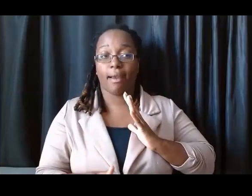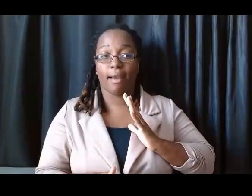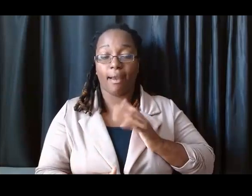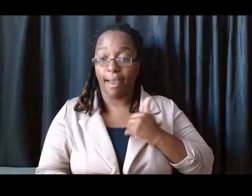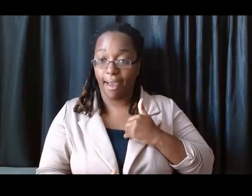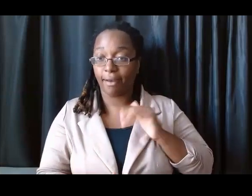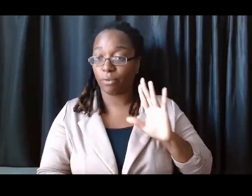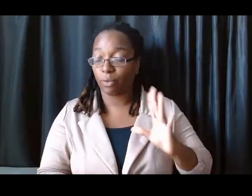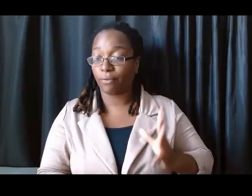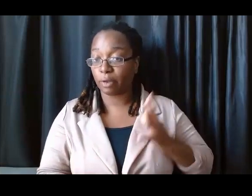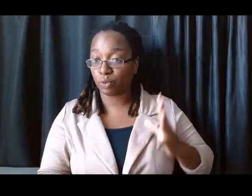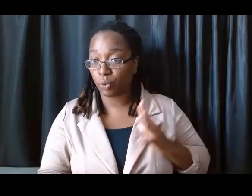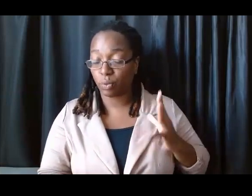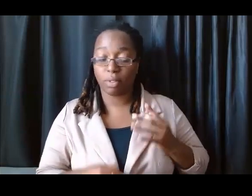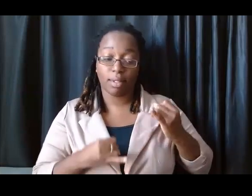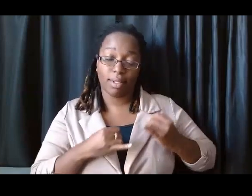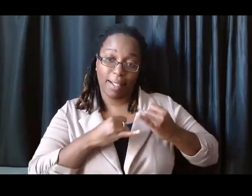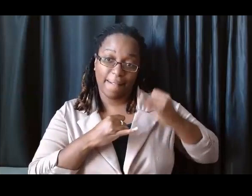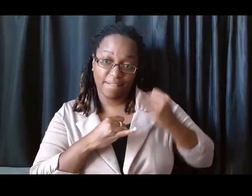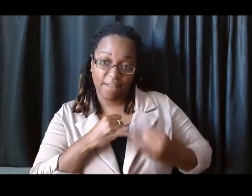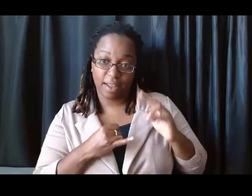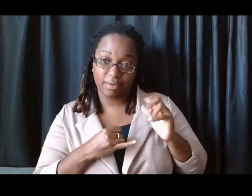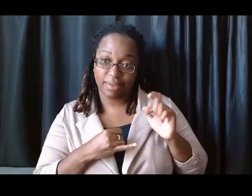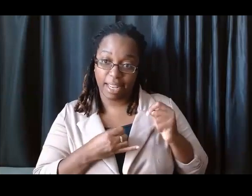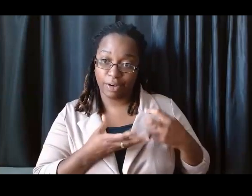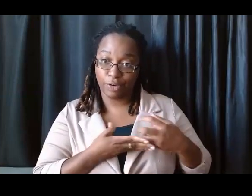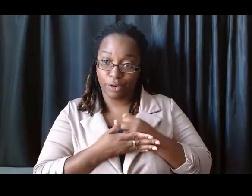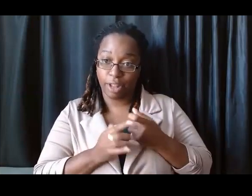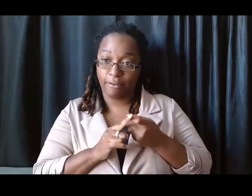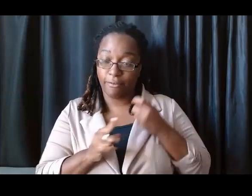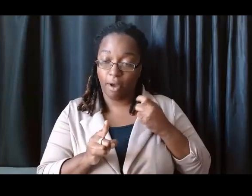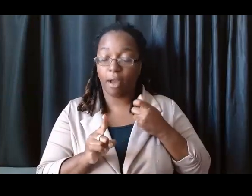final net earnings from self-employment that she can report to social security.